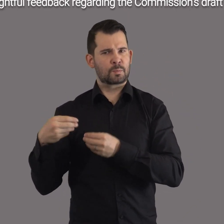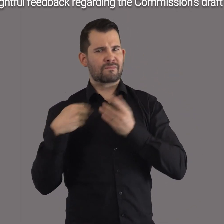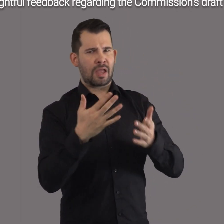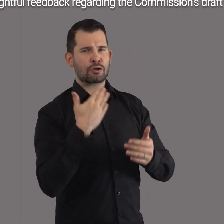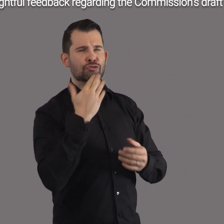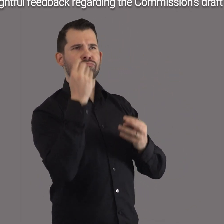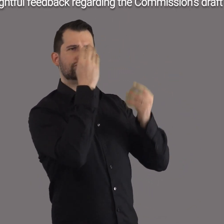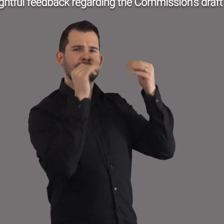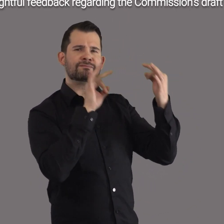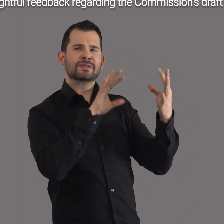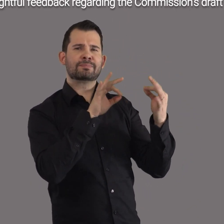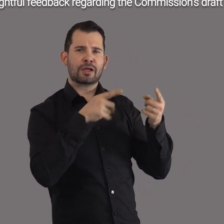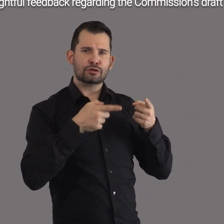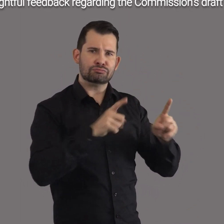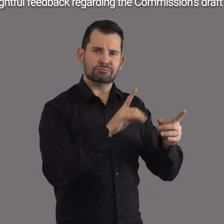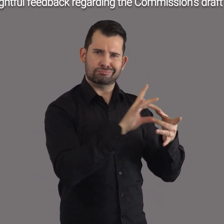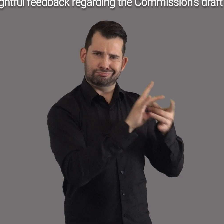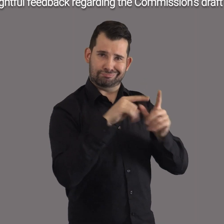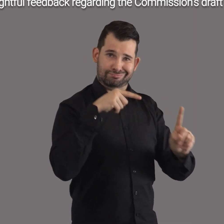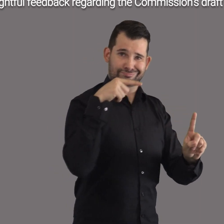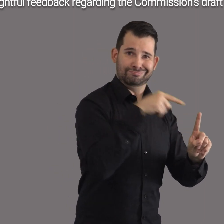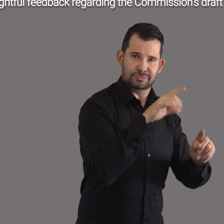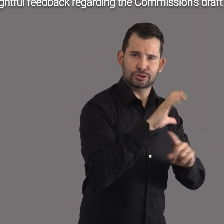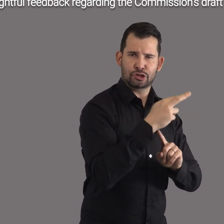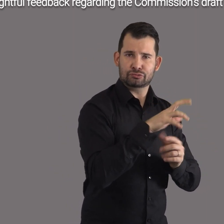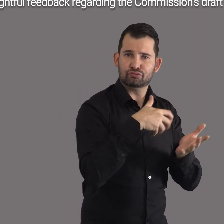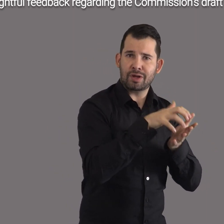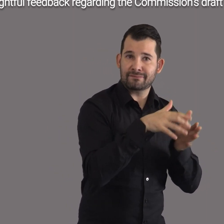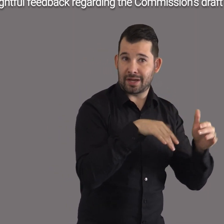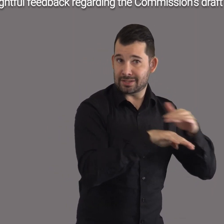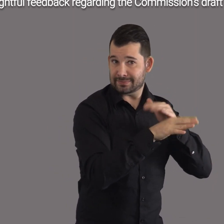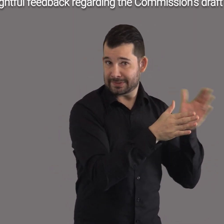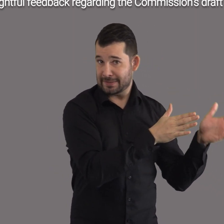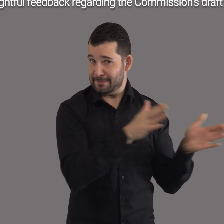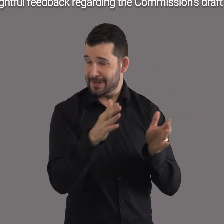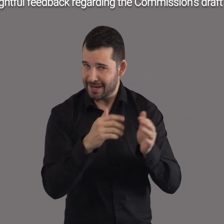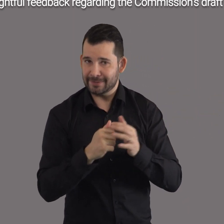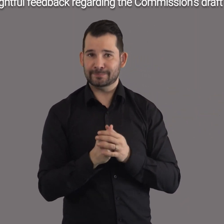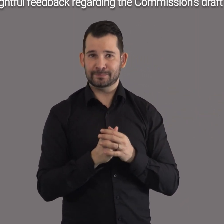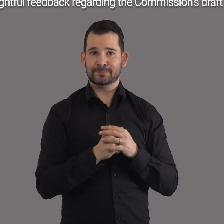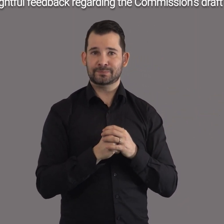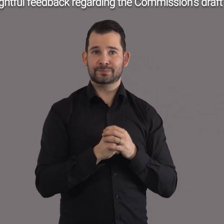They provided thoughtful feedback regarding the Commission's draft accessibility plan.